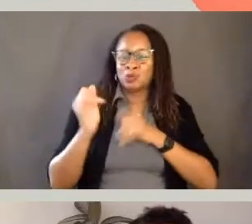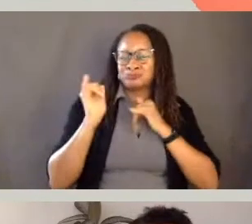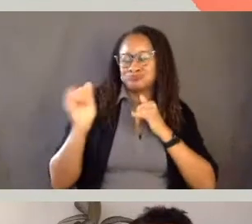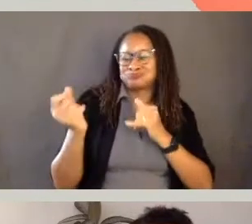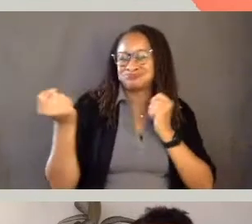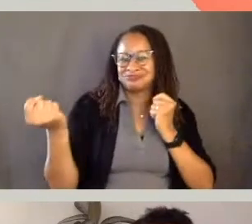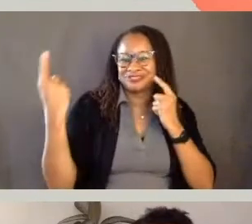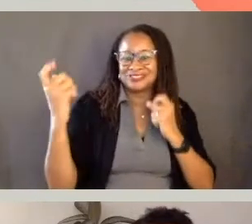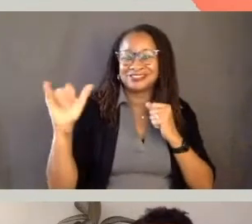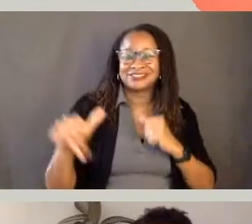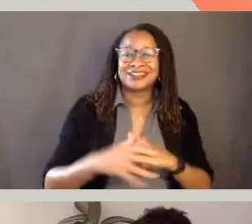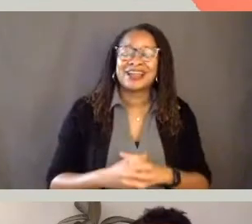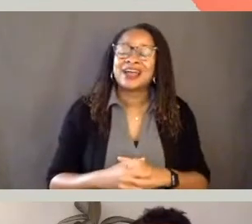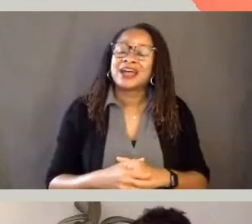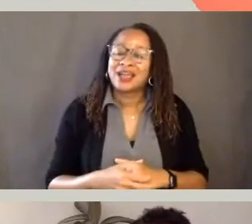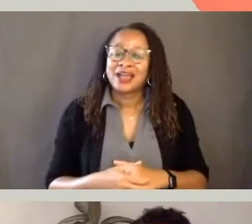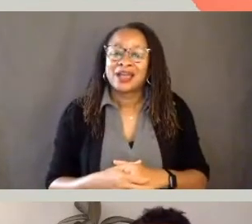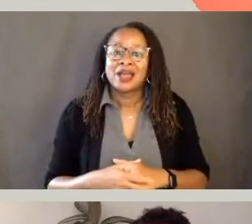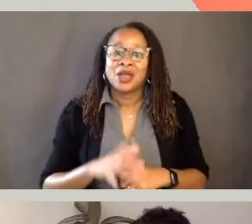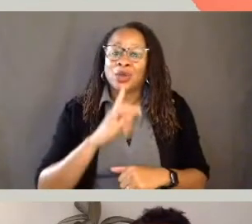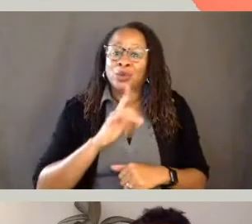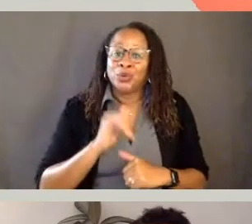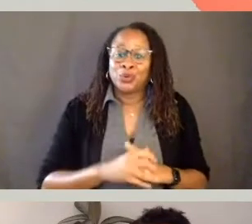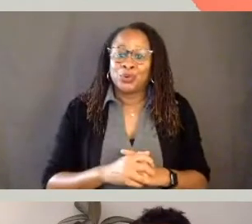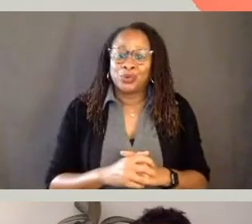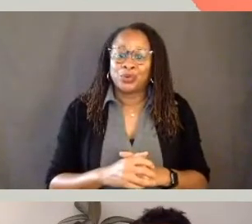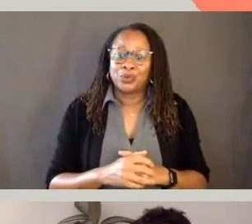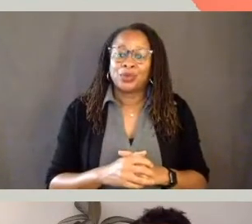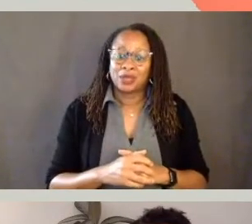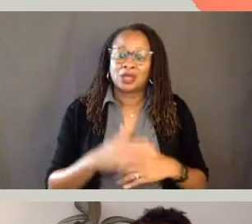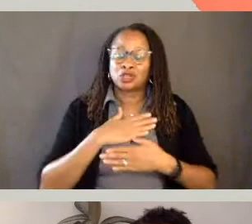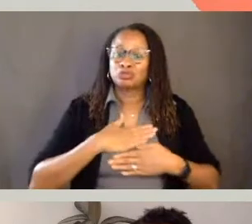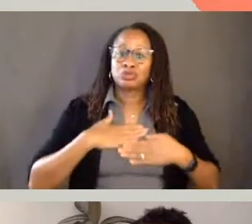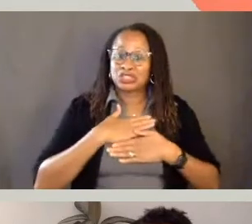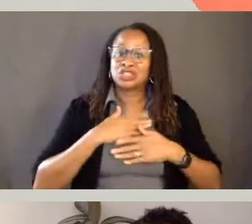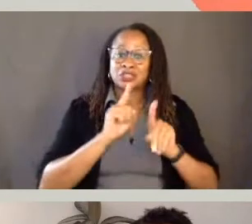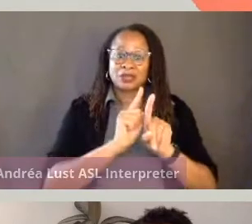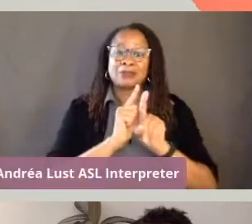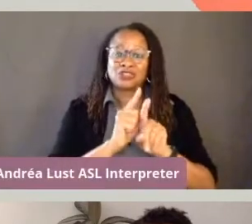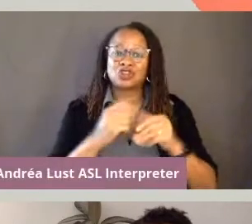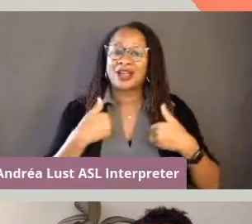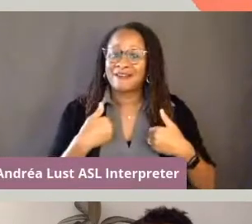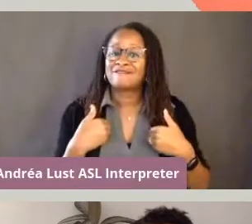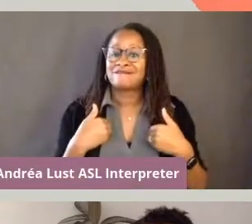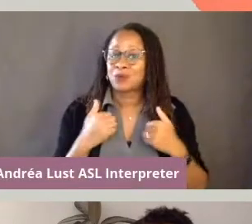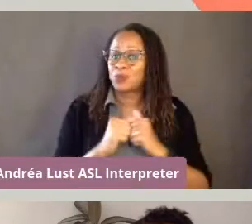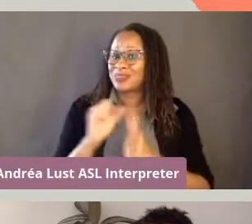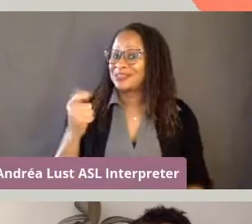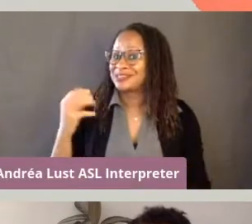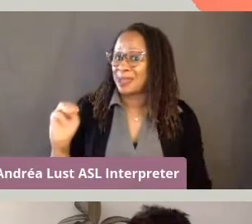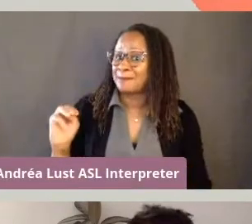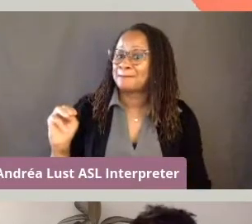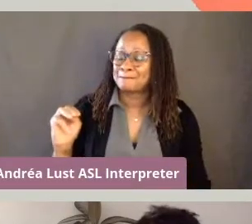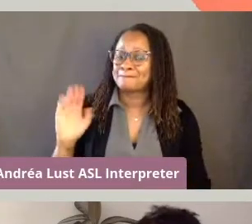And I really appreciate the mentorship that I have with Sam greatly.